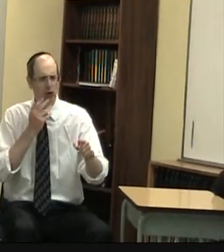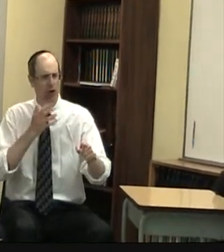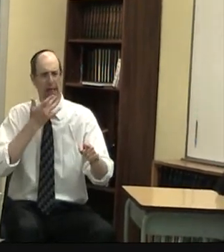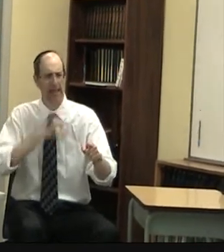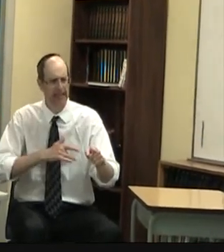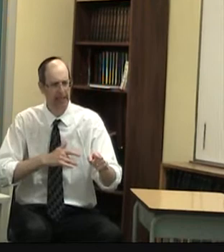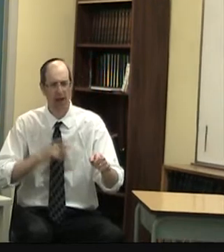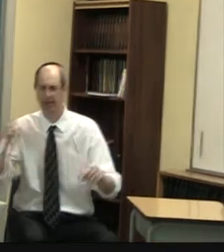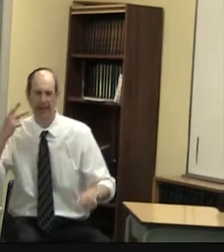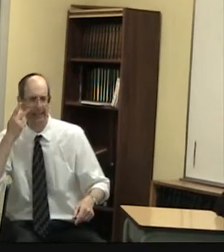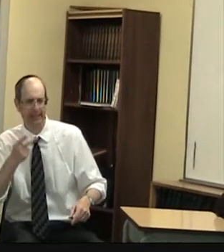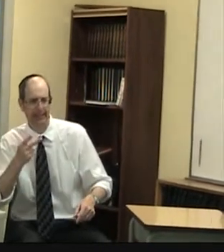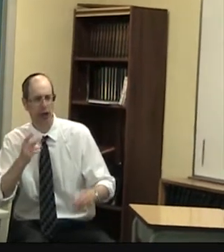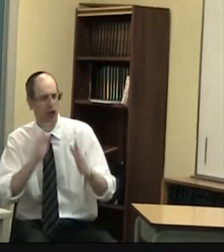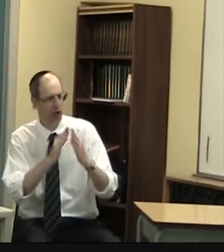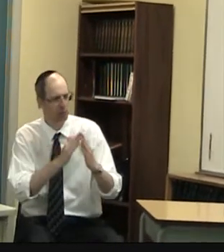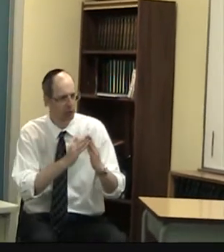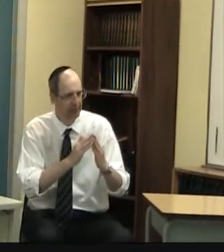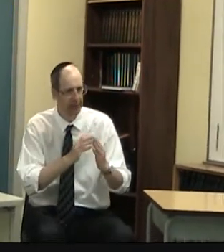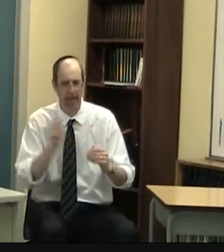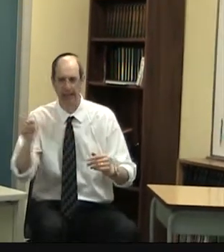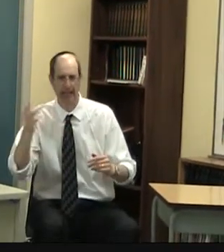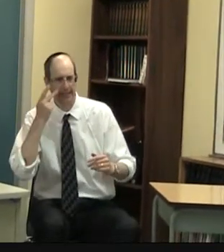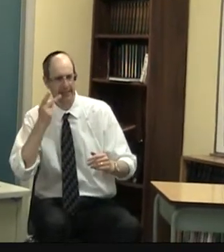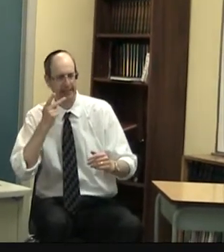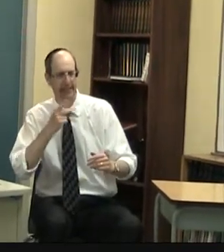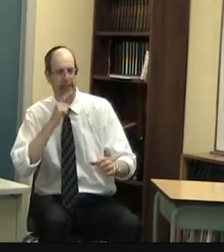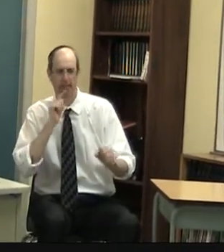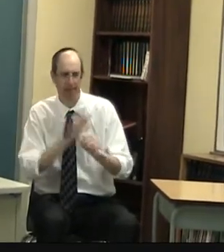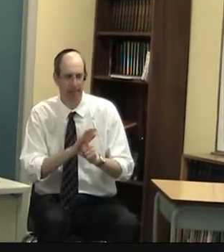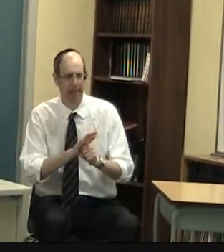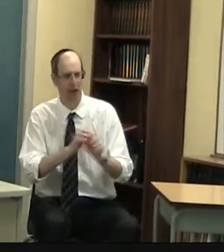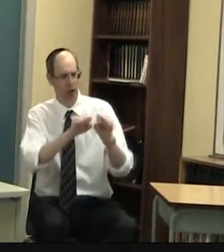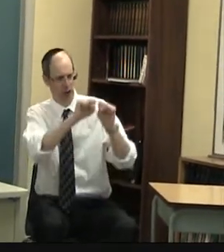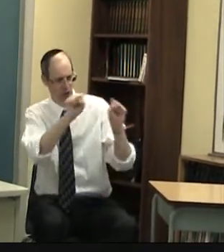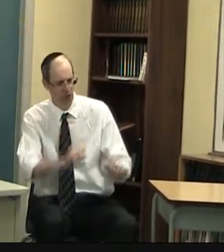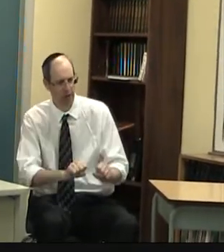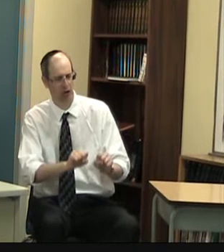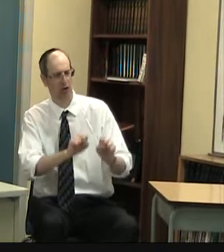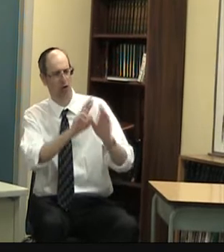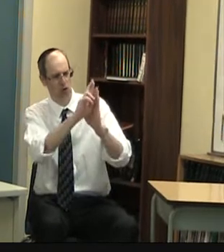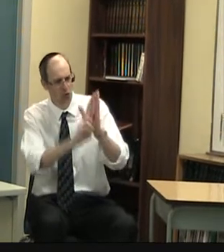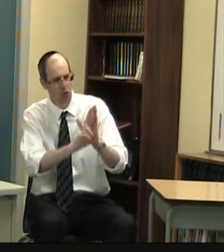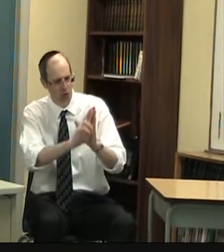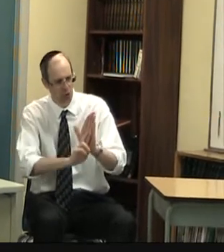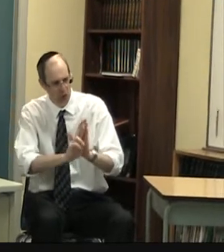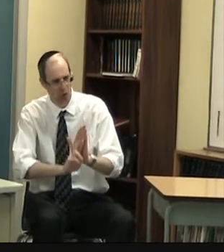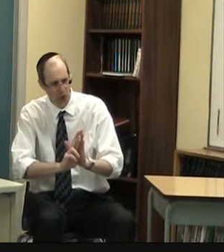they think there's commitment they see their structure they see there are rules and they stood that animals are pretty demanding